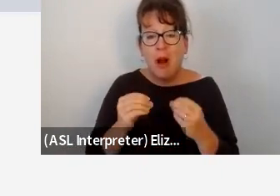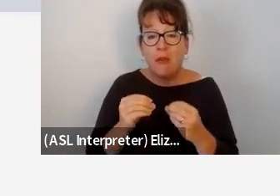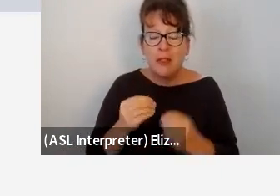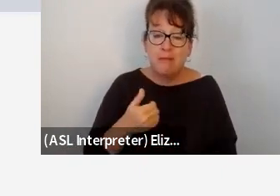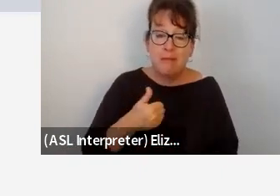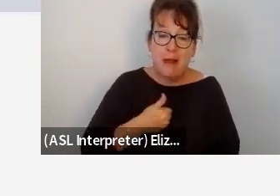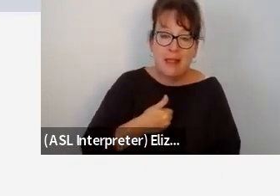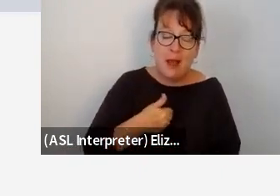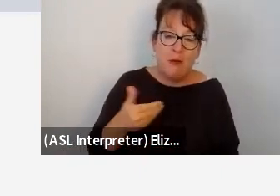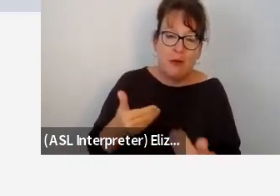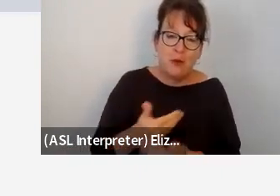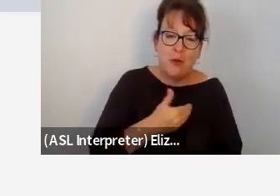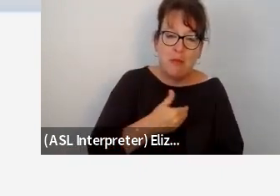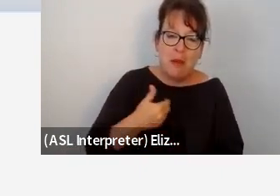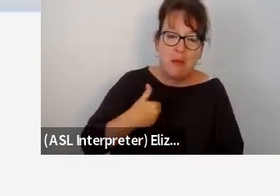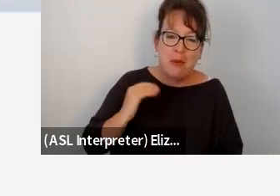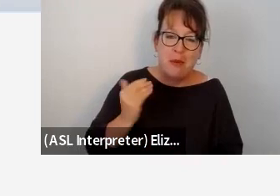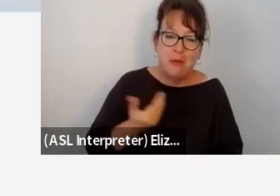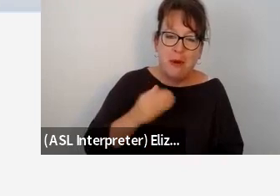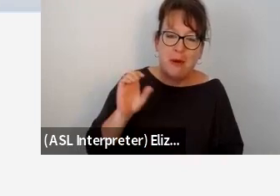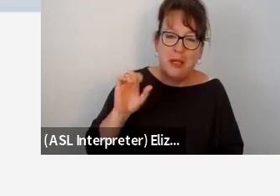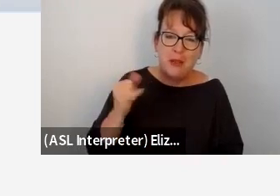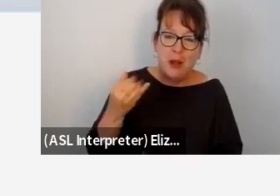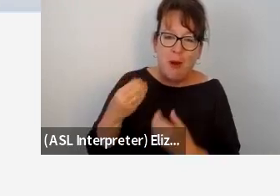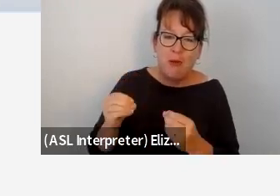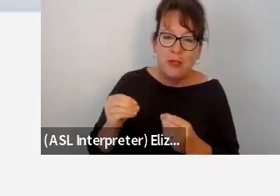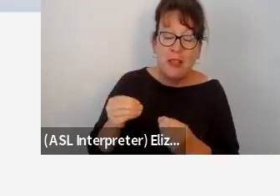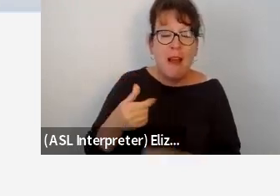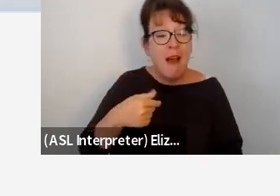anticipating requiring, again, that zero-emission fueling instruction must serve equipment purchased